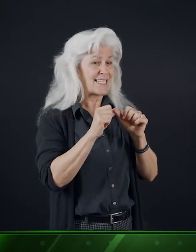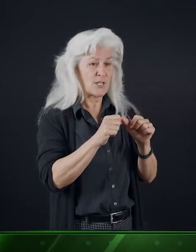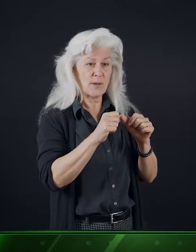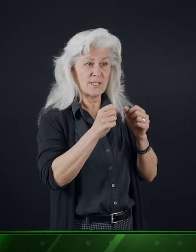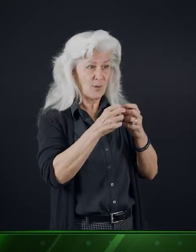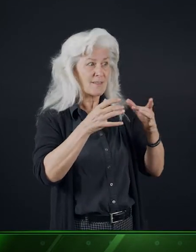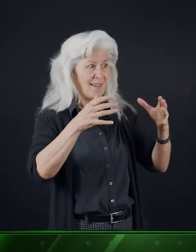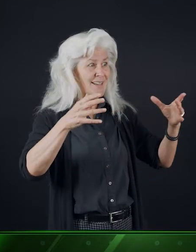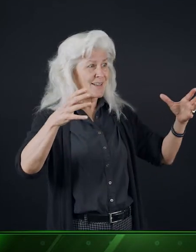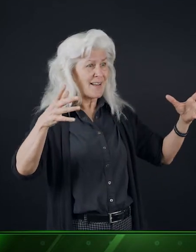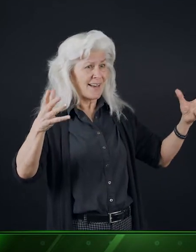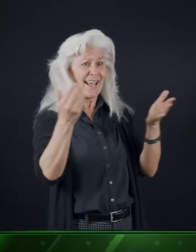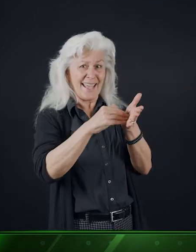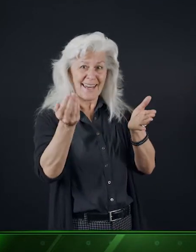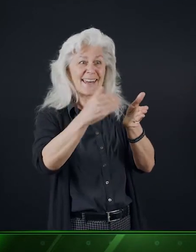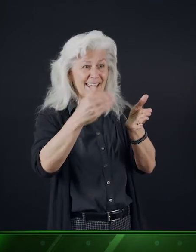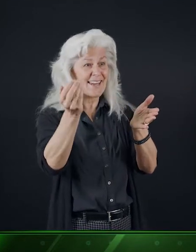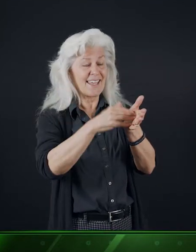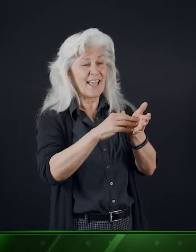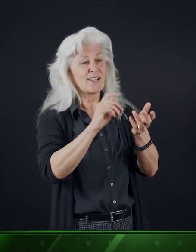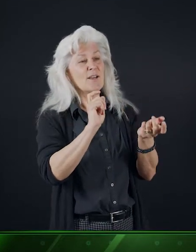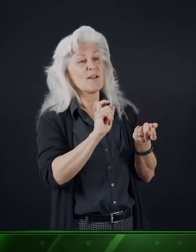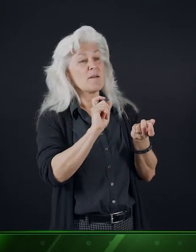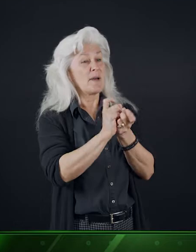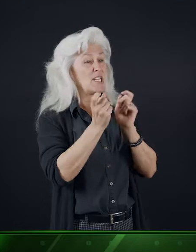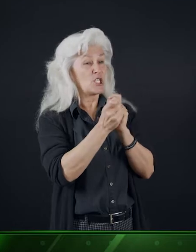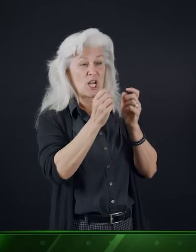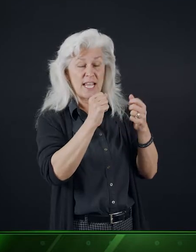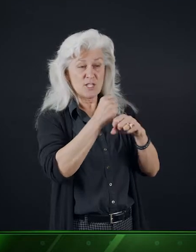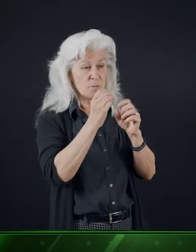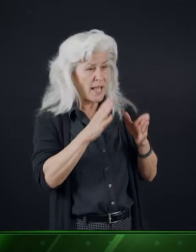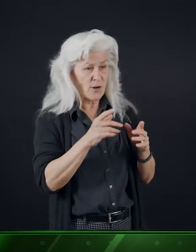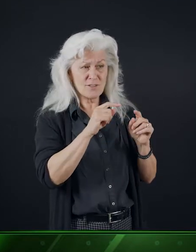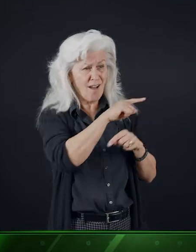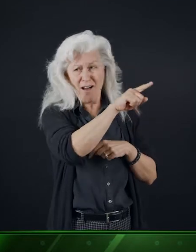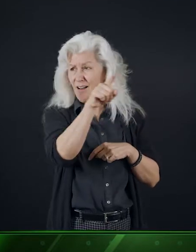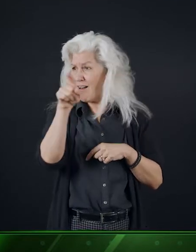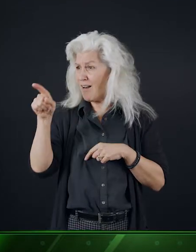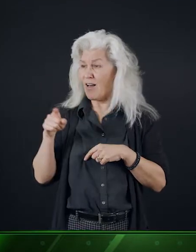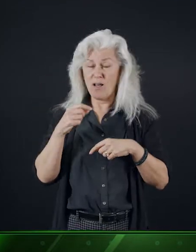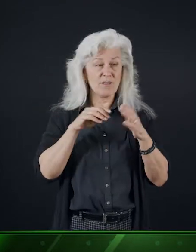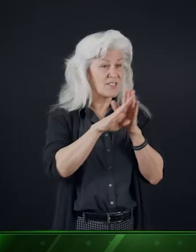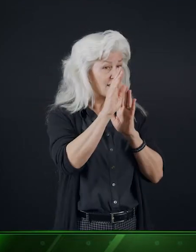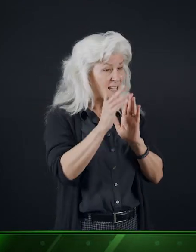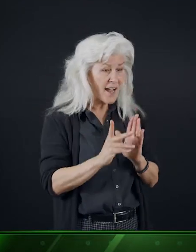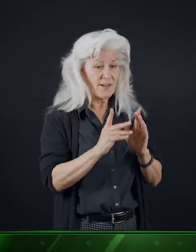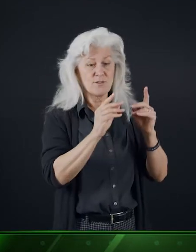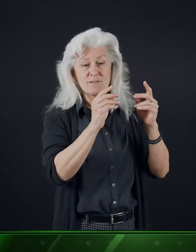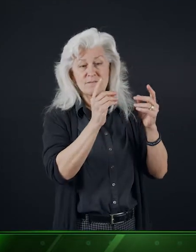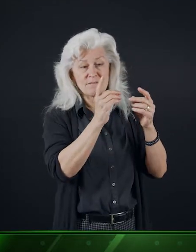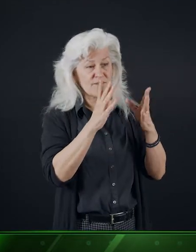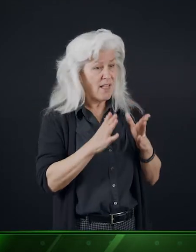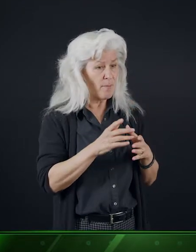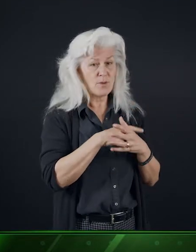by changemakers all across levels and platforms. And learning more about the Accessibility Metadata tags all the way to the Fundamentals course,